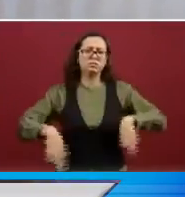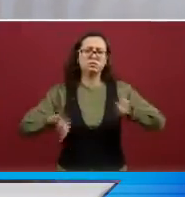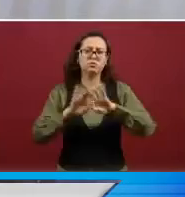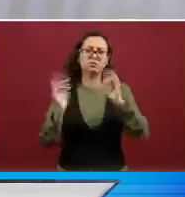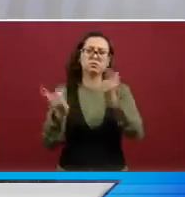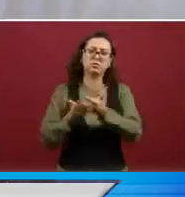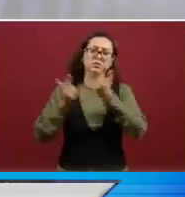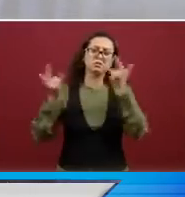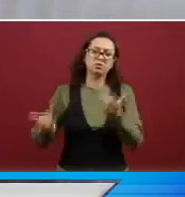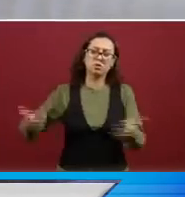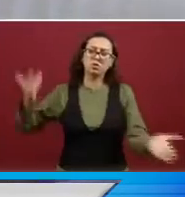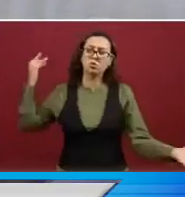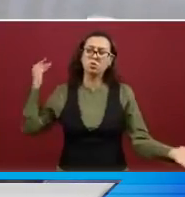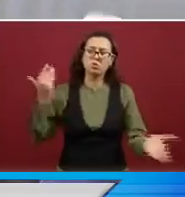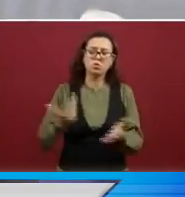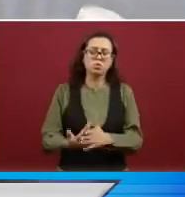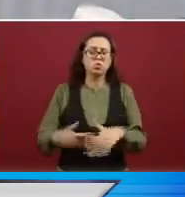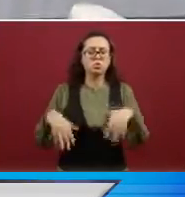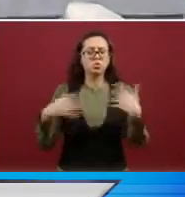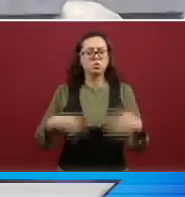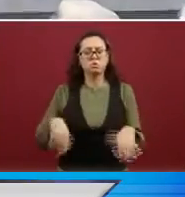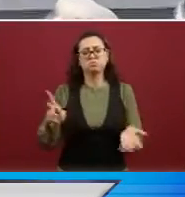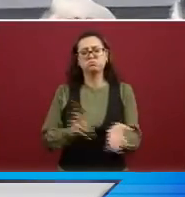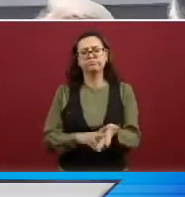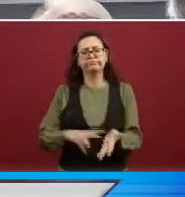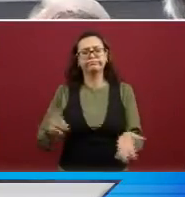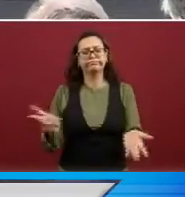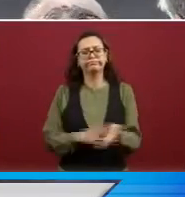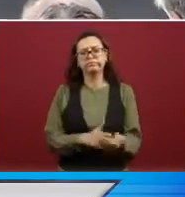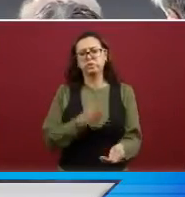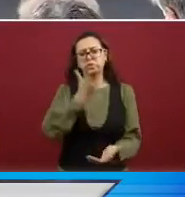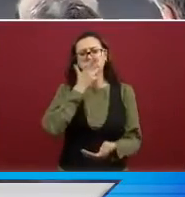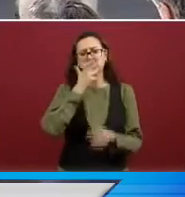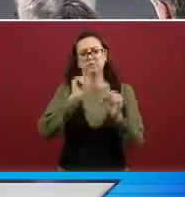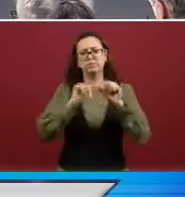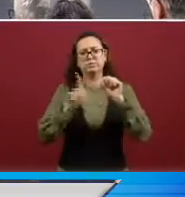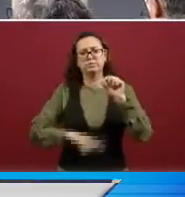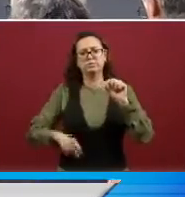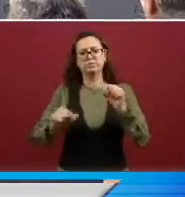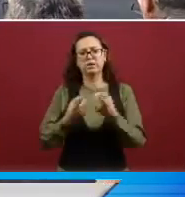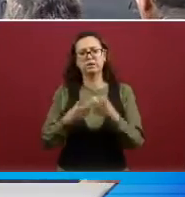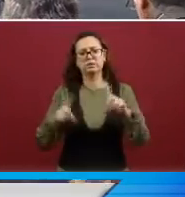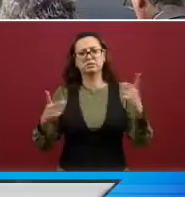with an investment of 600 million pesos for 2019 and 600 more for by 2020